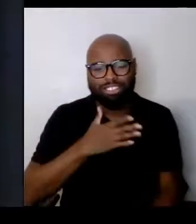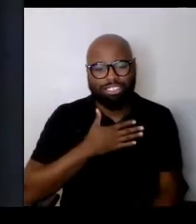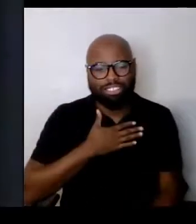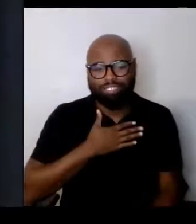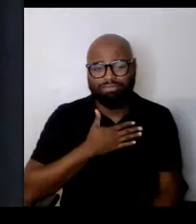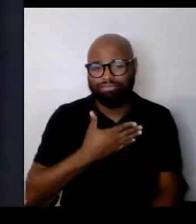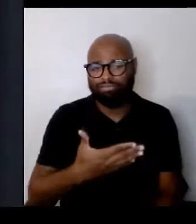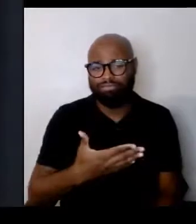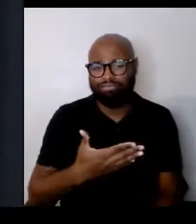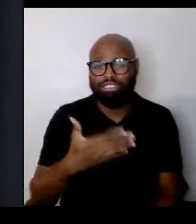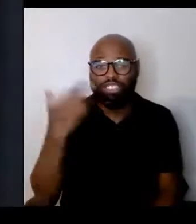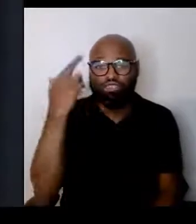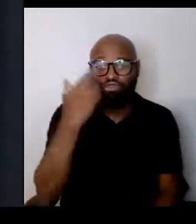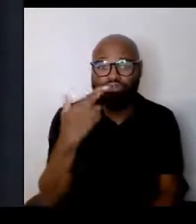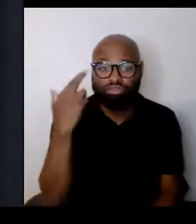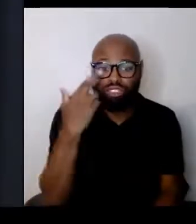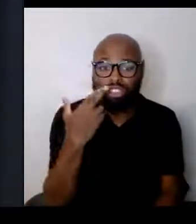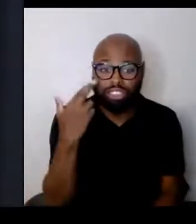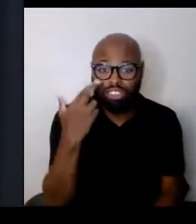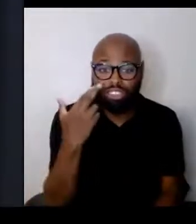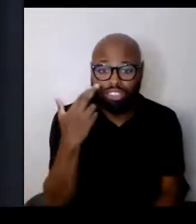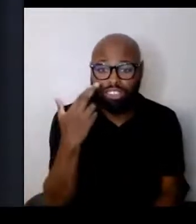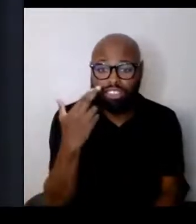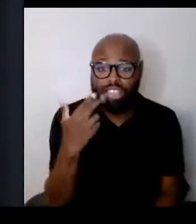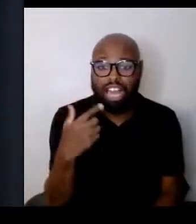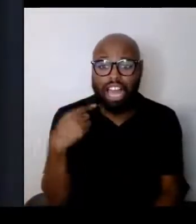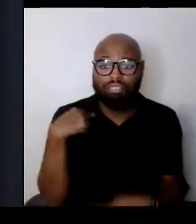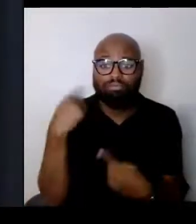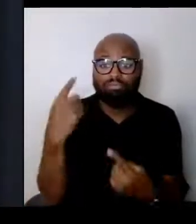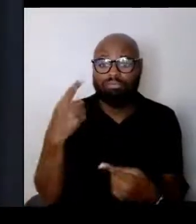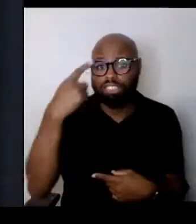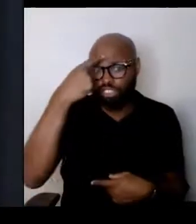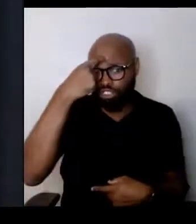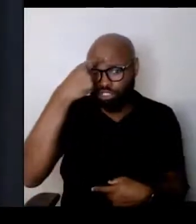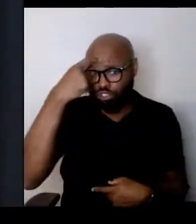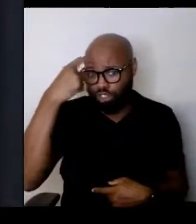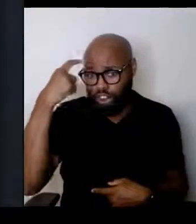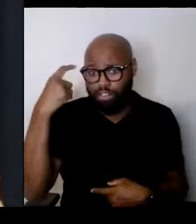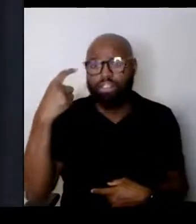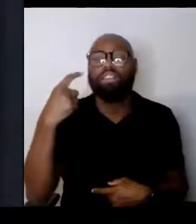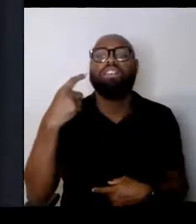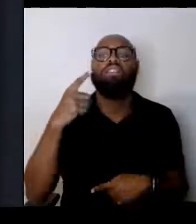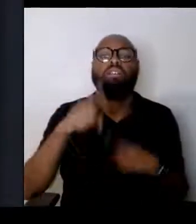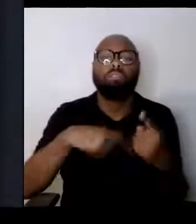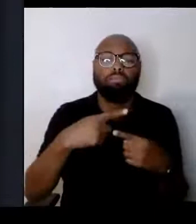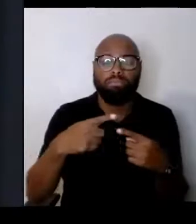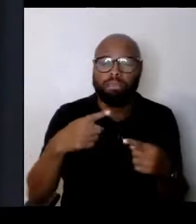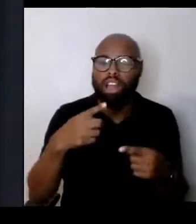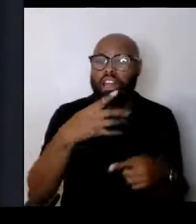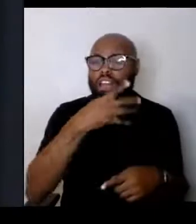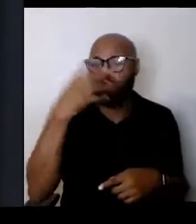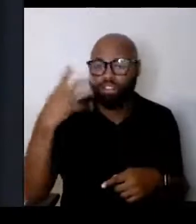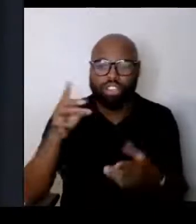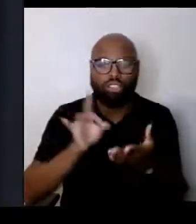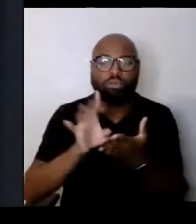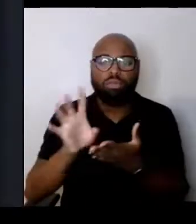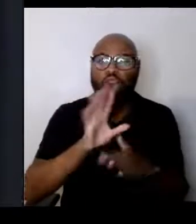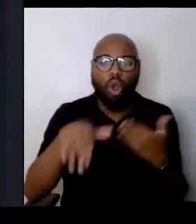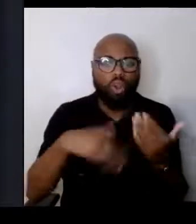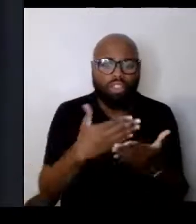I have been so traumatized by Immigration and Custom Enforcement, all the things, that I have lived through like Cynthia,